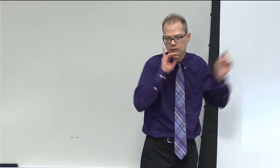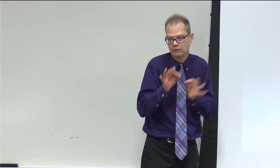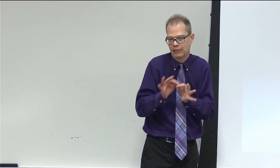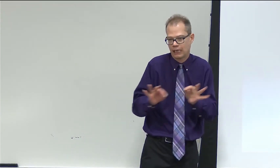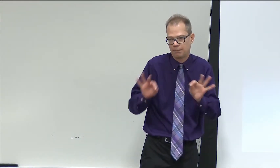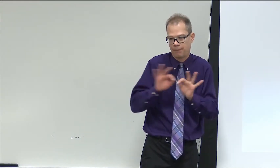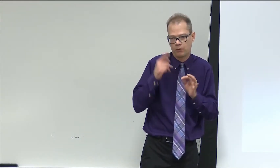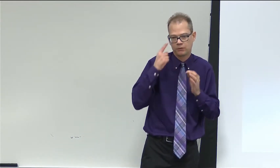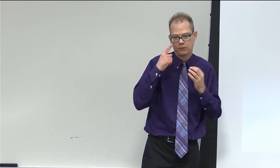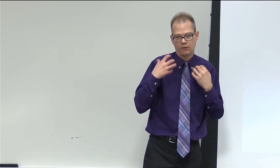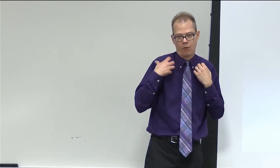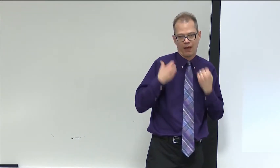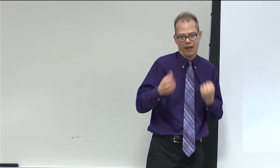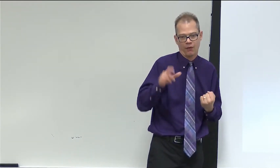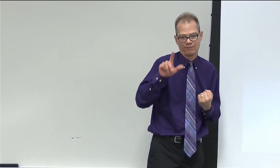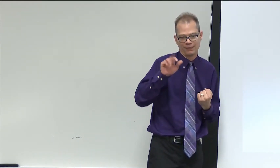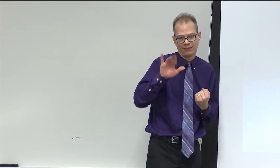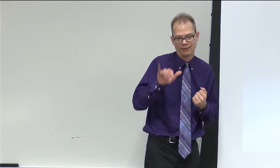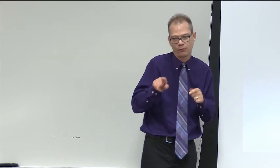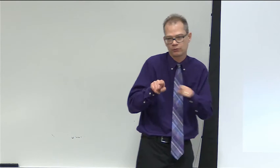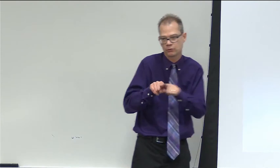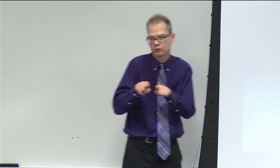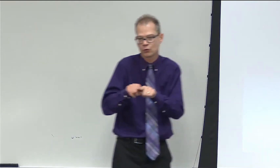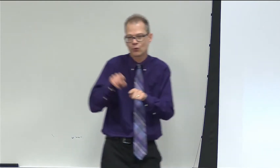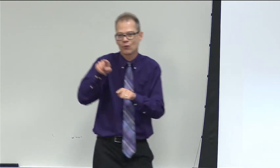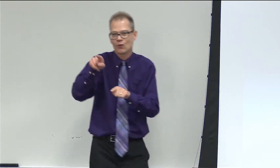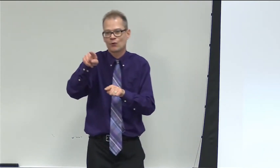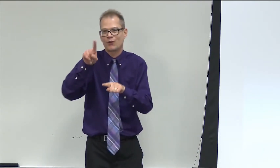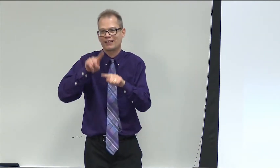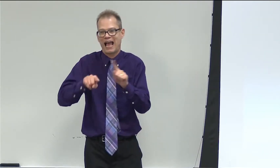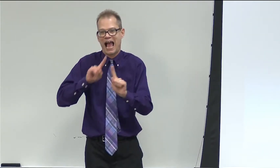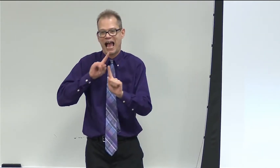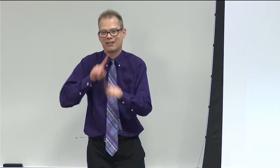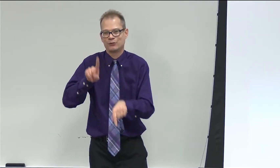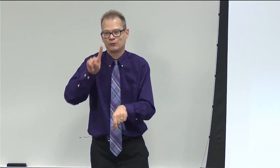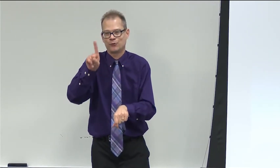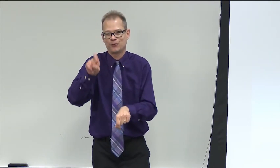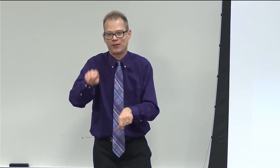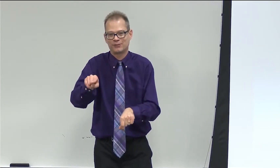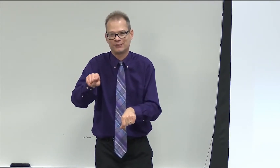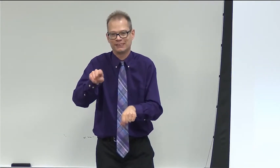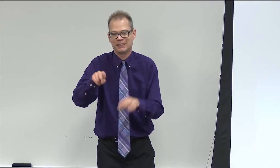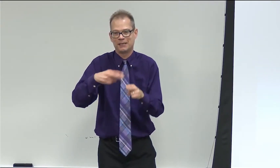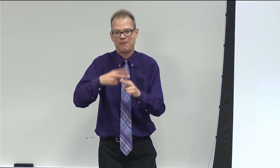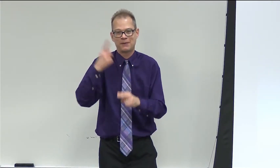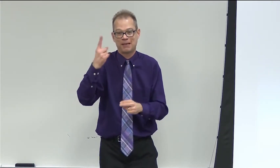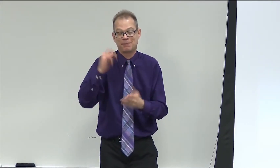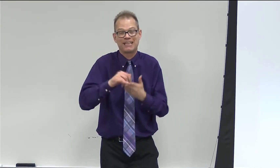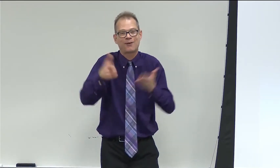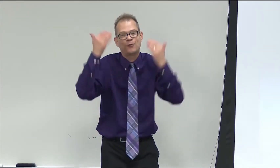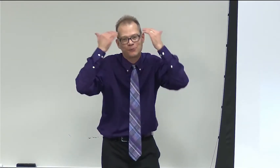The knowledge is...is key for health literacy as well. You can't answer the question about something